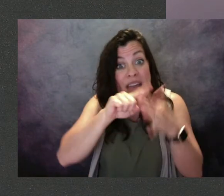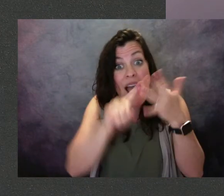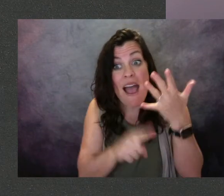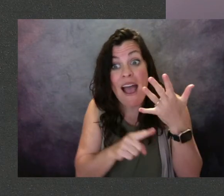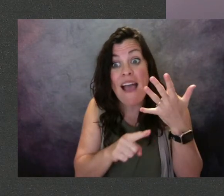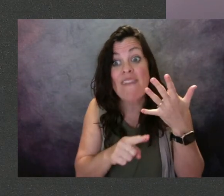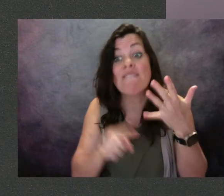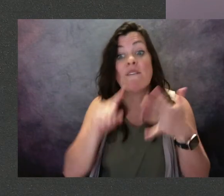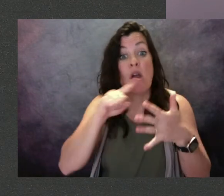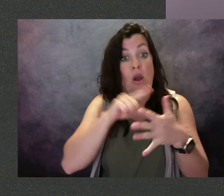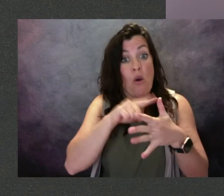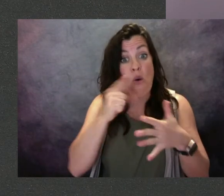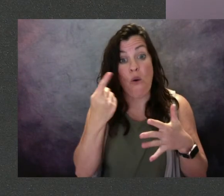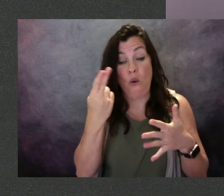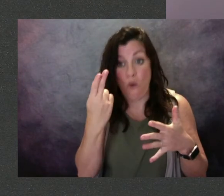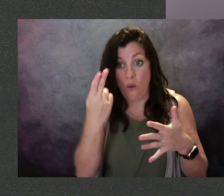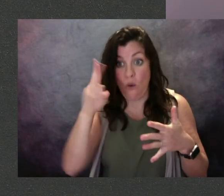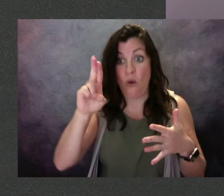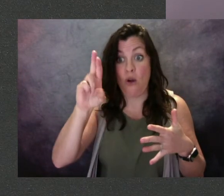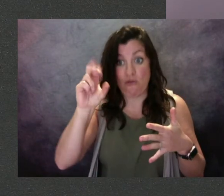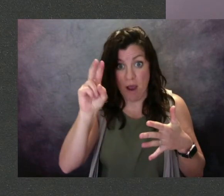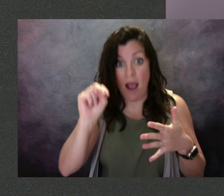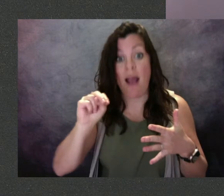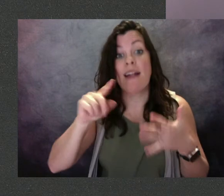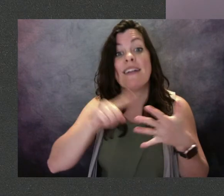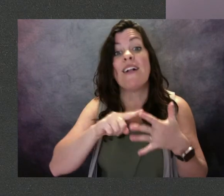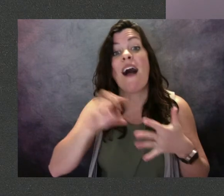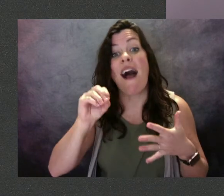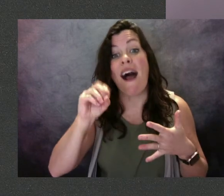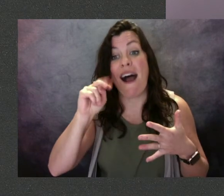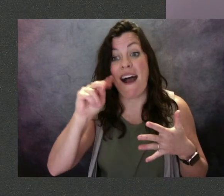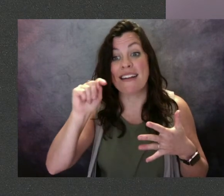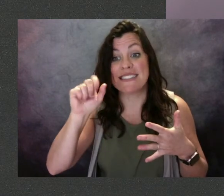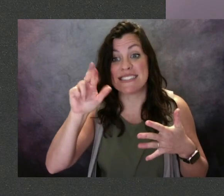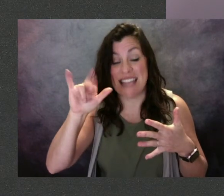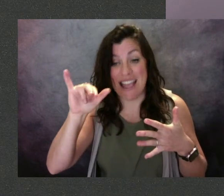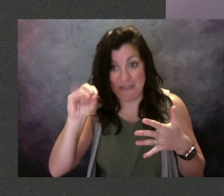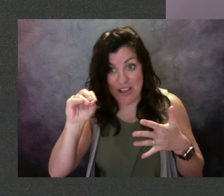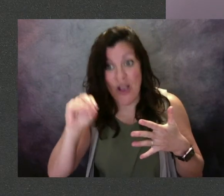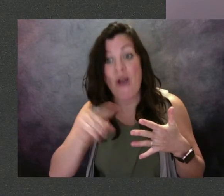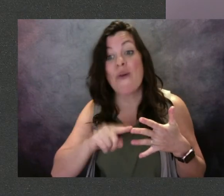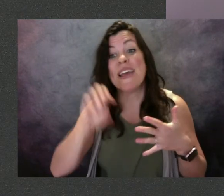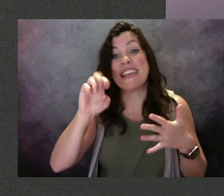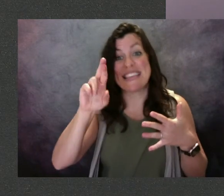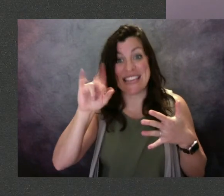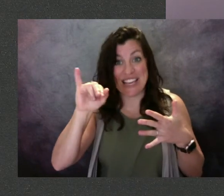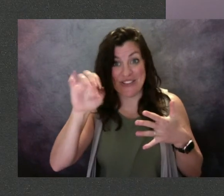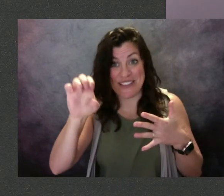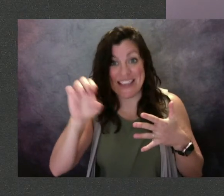Lake Huron, Lake Ontario, Lake Michigan, Lake Erie and Lake superior.